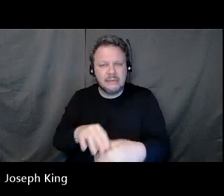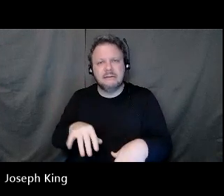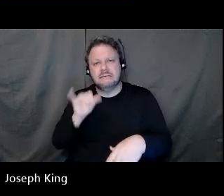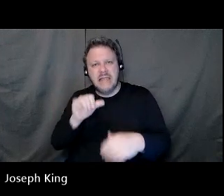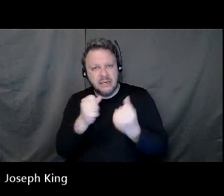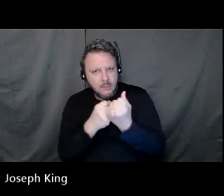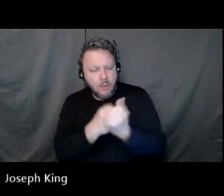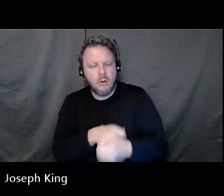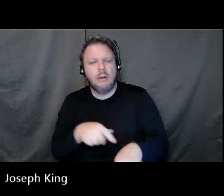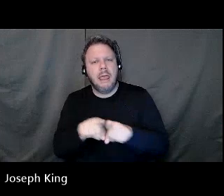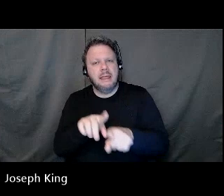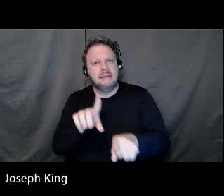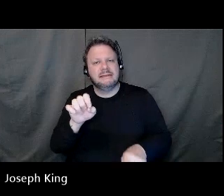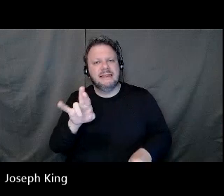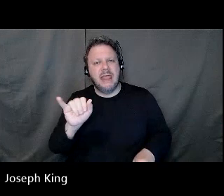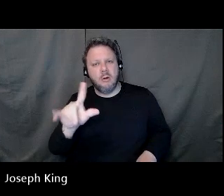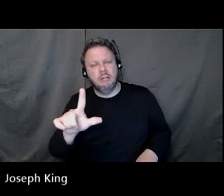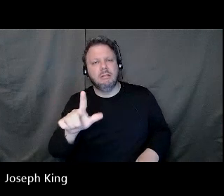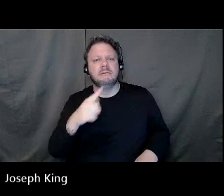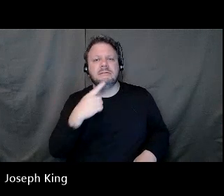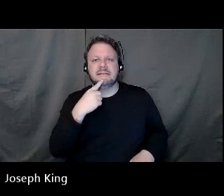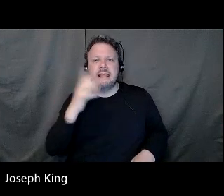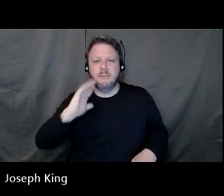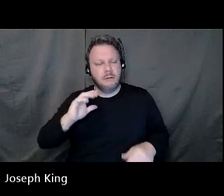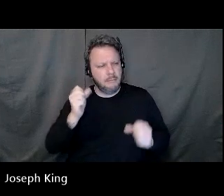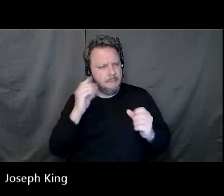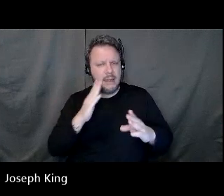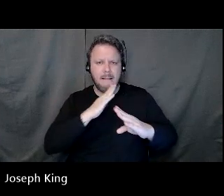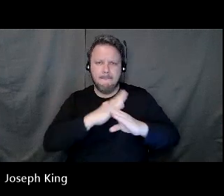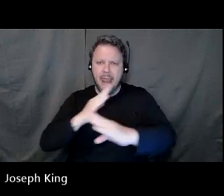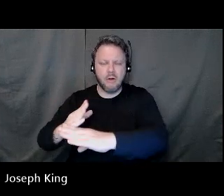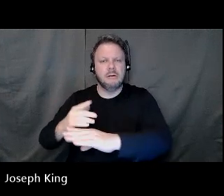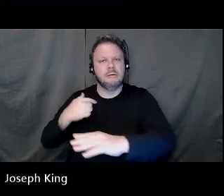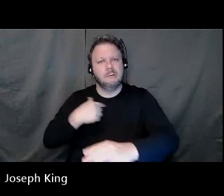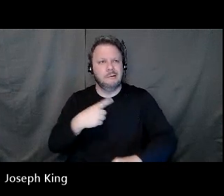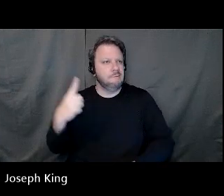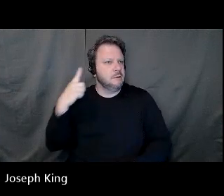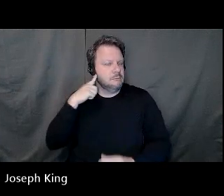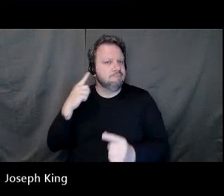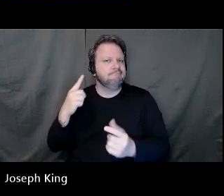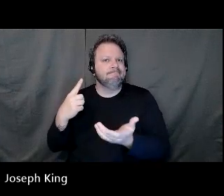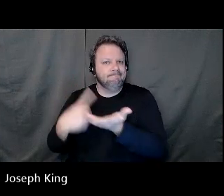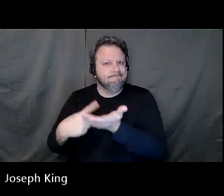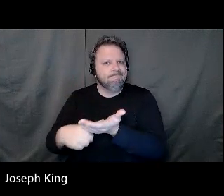As Darryl stated earlier, we are already familiar with many of the barriers. We've continuously heard a lot of the